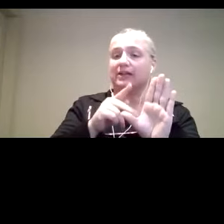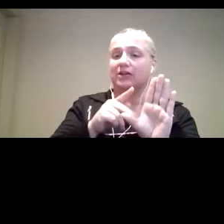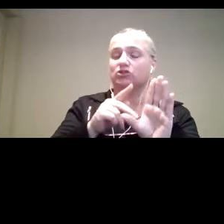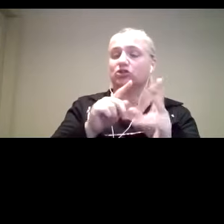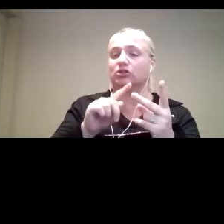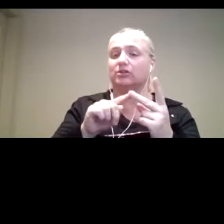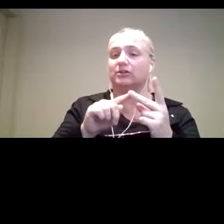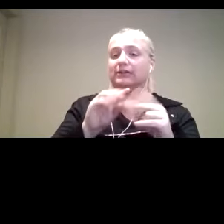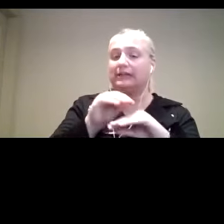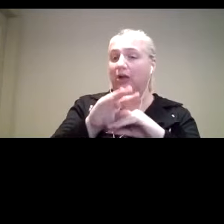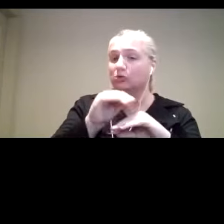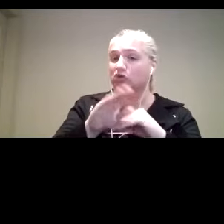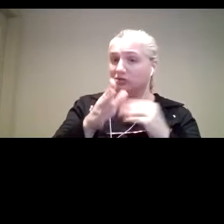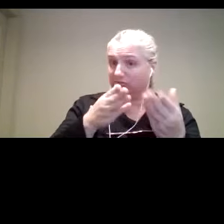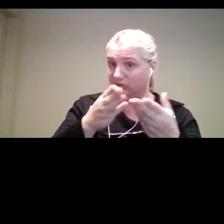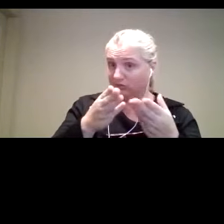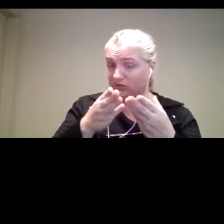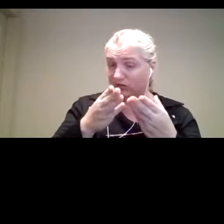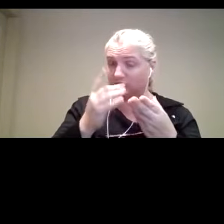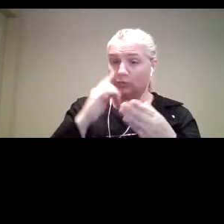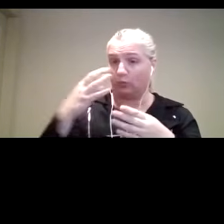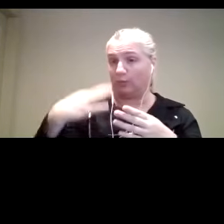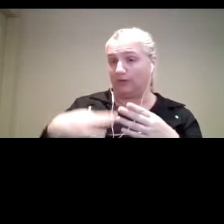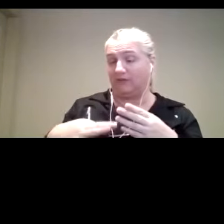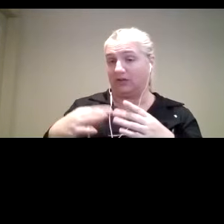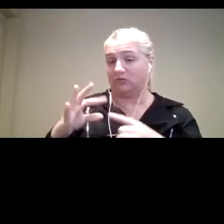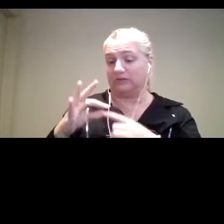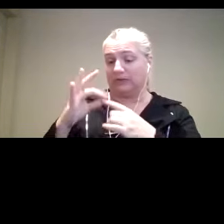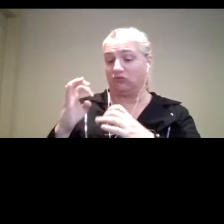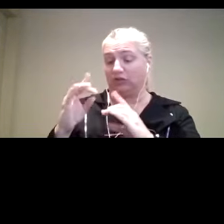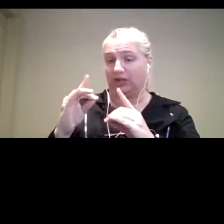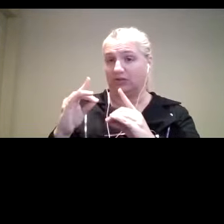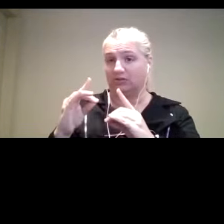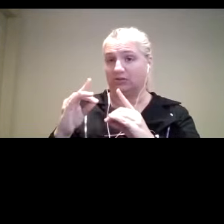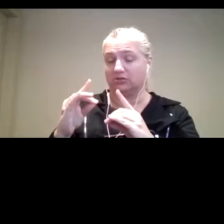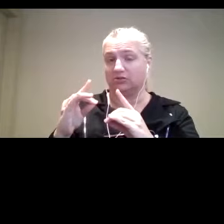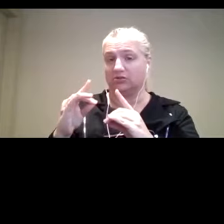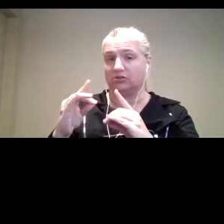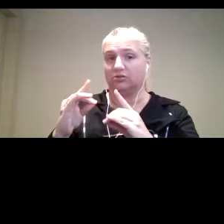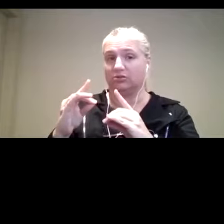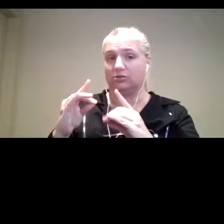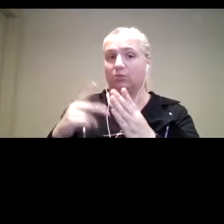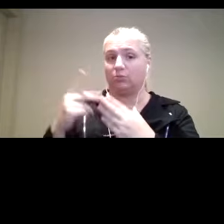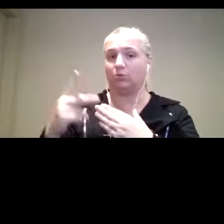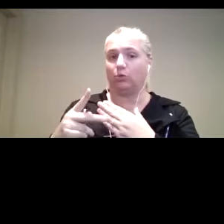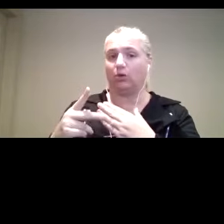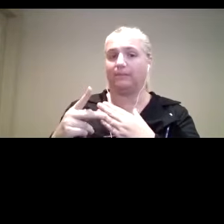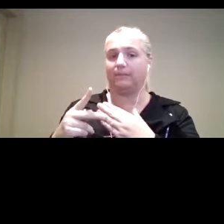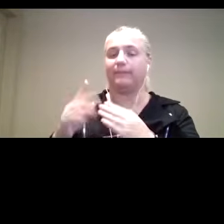to benefit from their special education program, that's the FAPE language, then the district has to assume